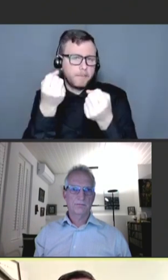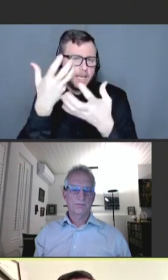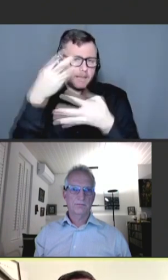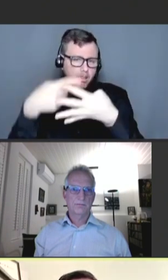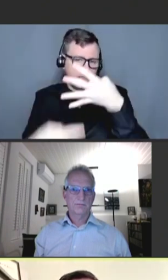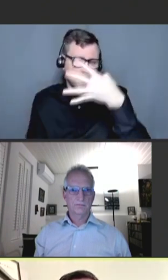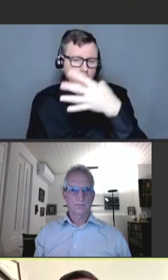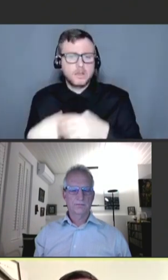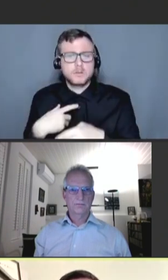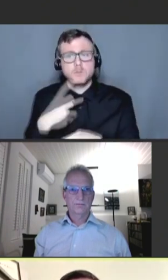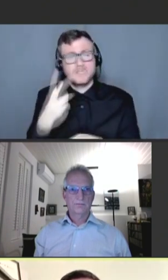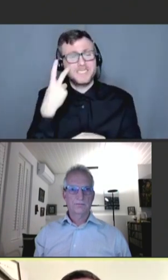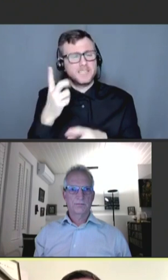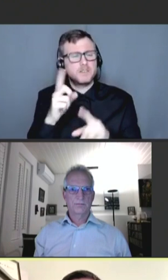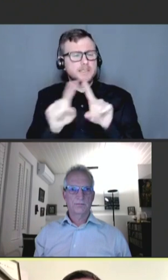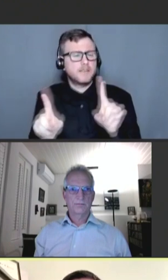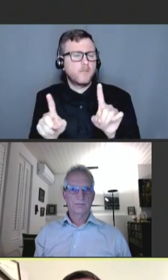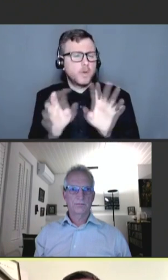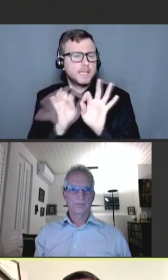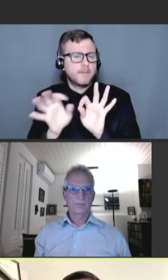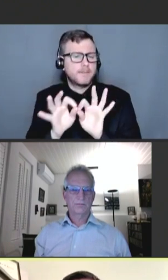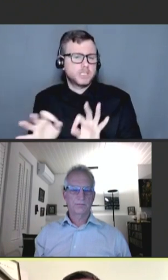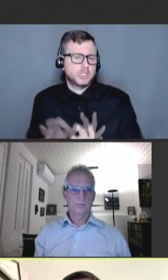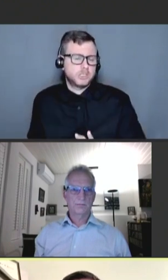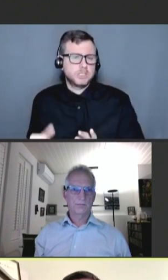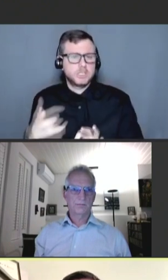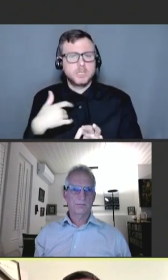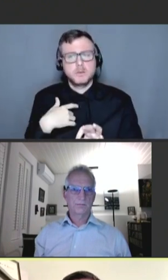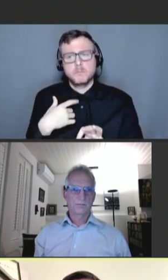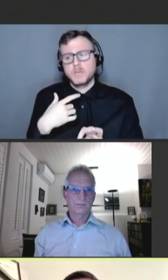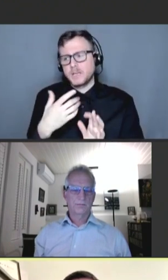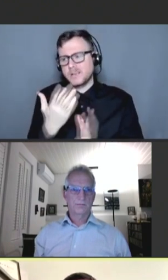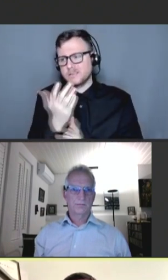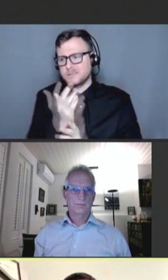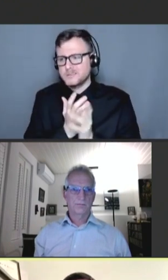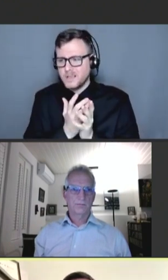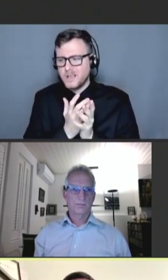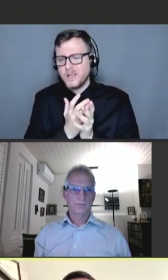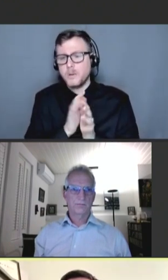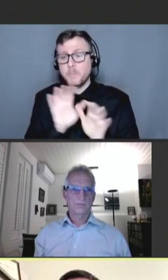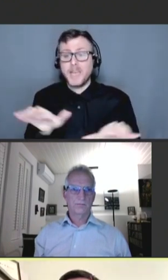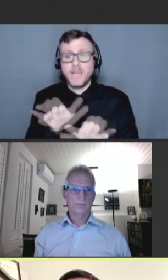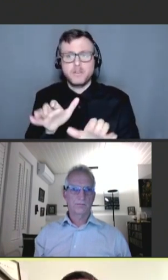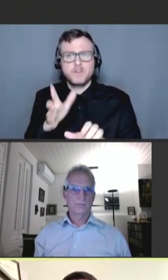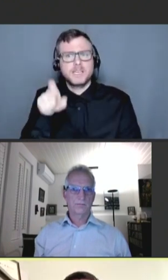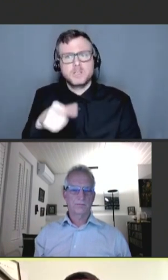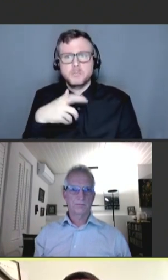and I think they need to be -- some effort, hopefully an inclusive effort that includes